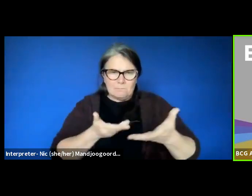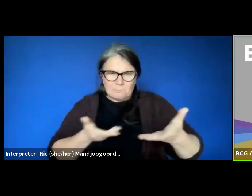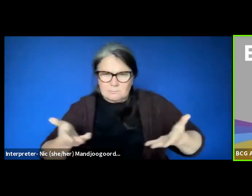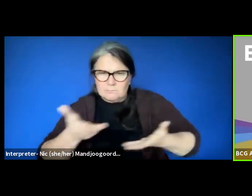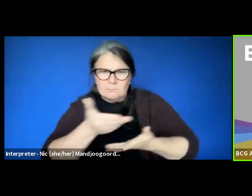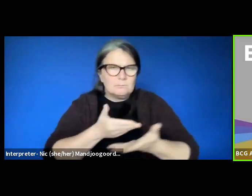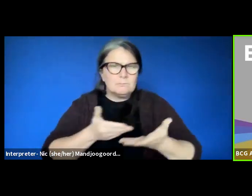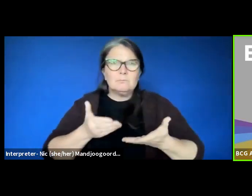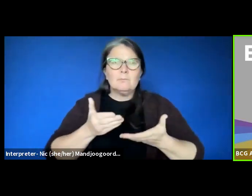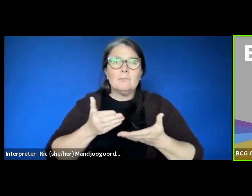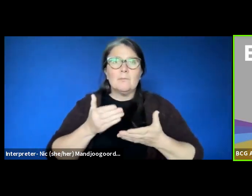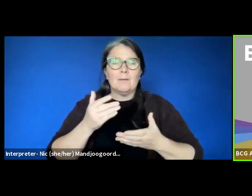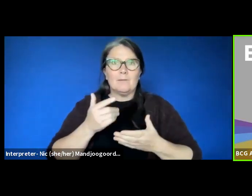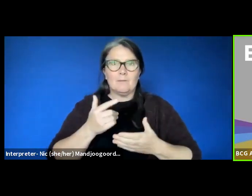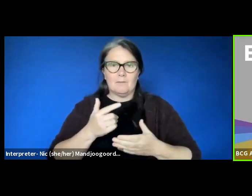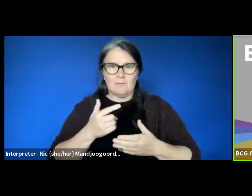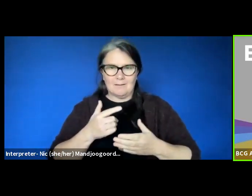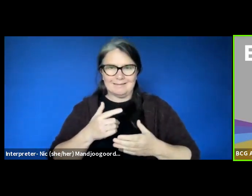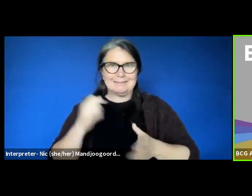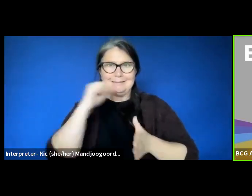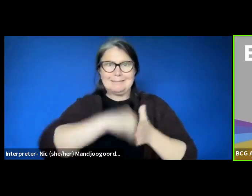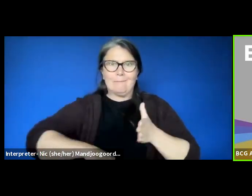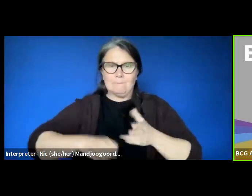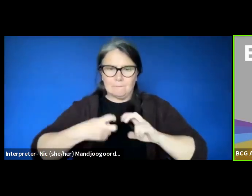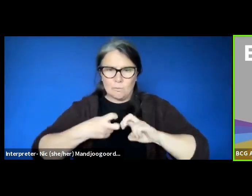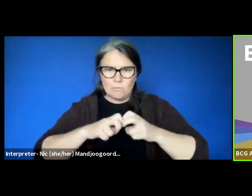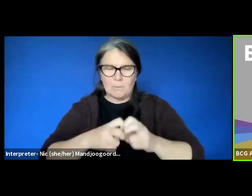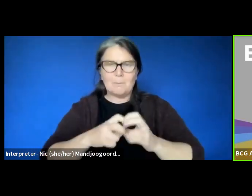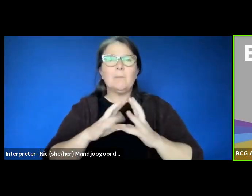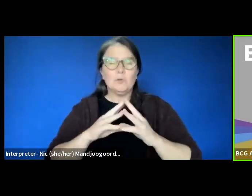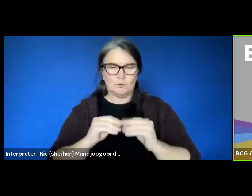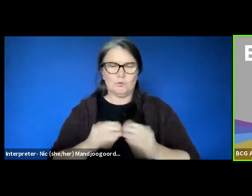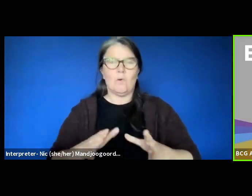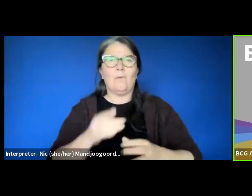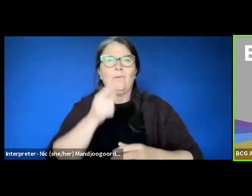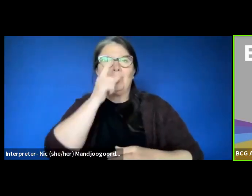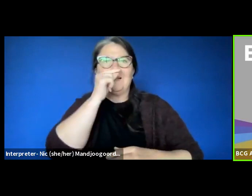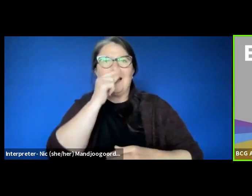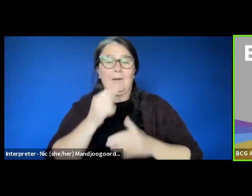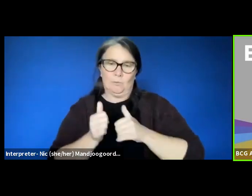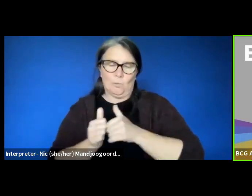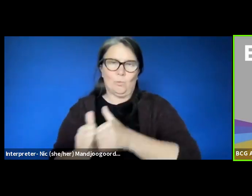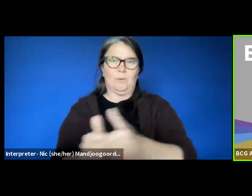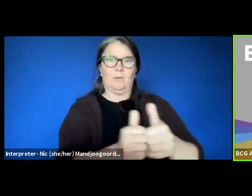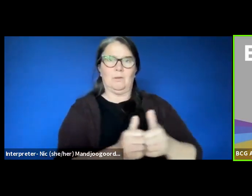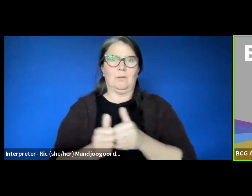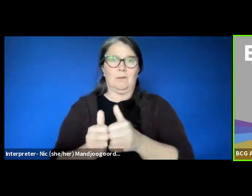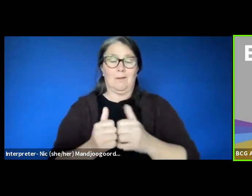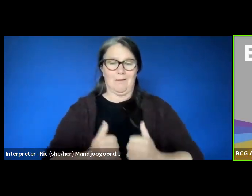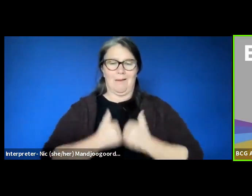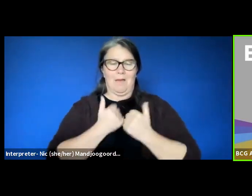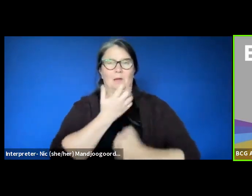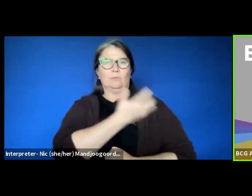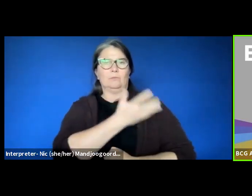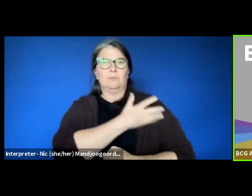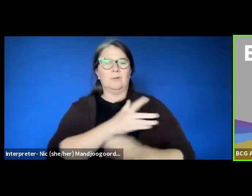allows us to tackle that allows us to tackle the toughest problems. s and come up with solutions s and come up with solutions for them and with them. are private